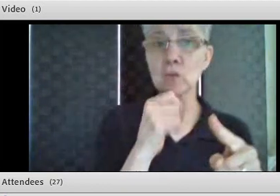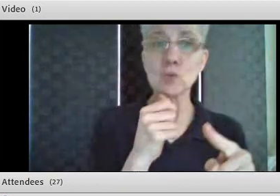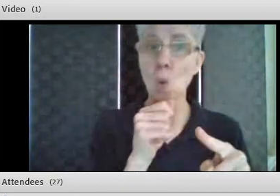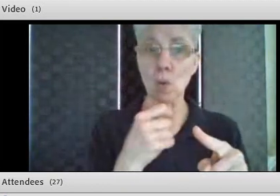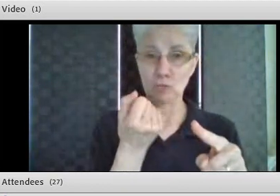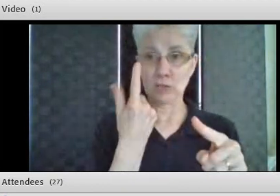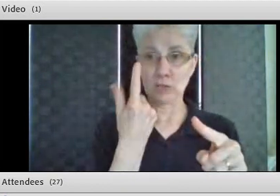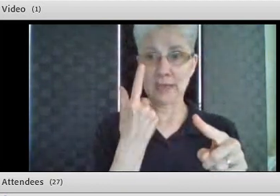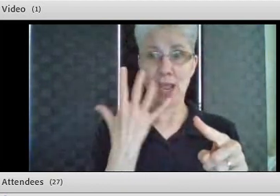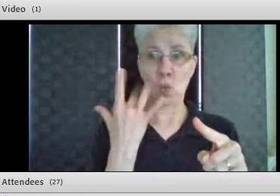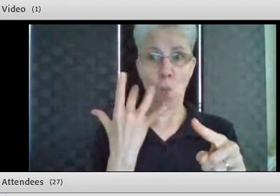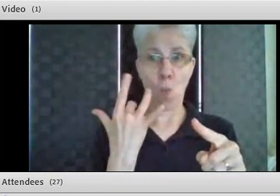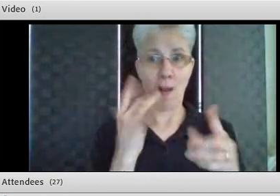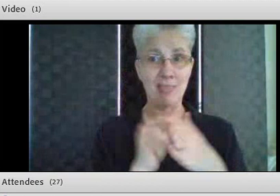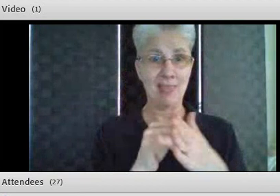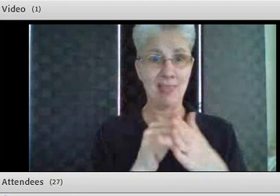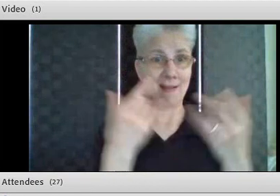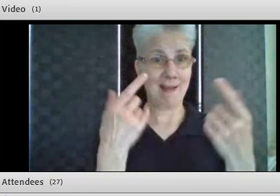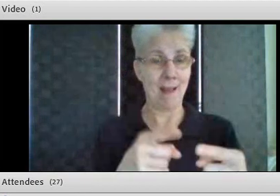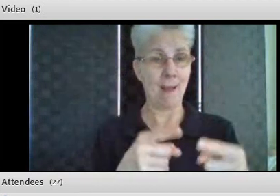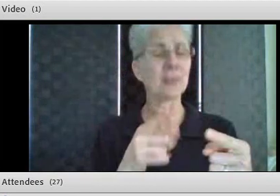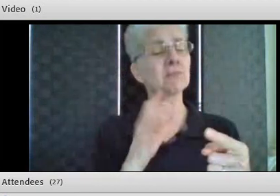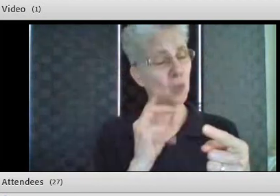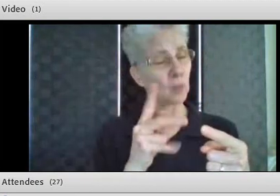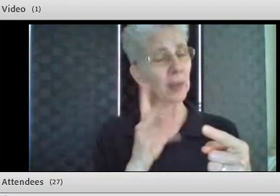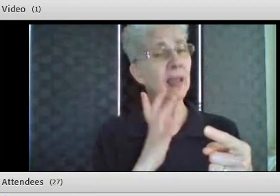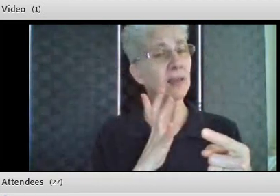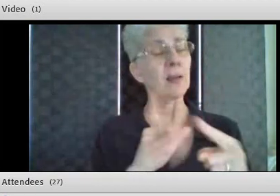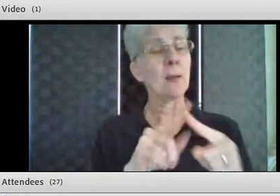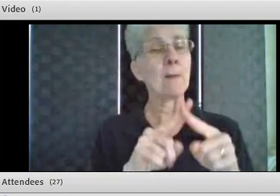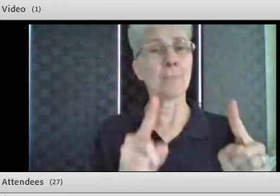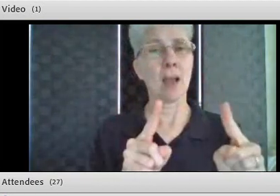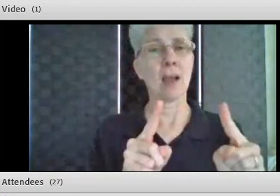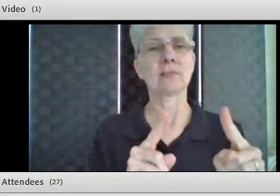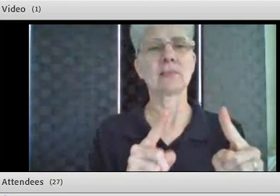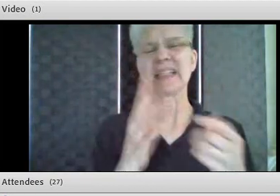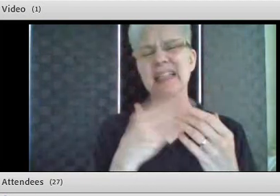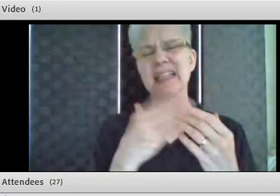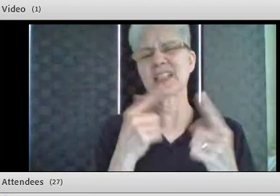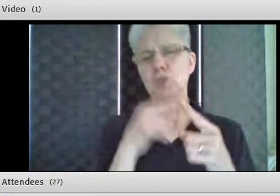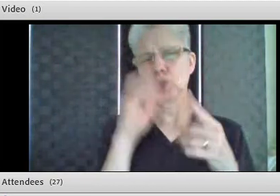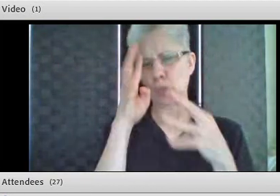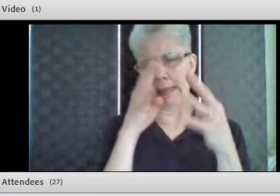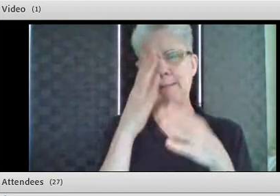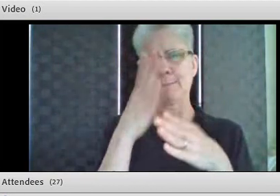We like to explain why, or Hilary likes to explain why. She's very good at it, but if you don't understand